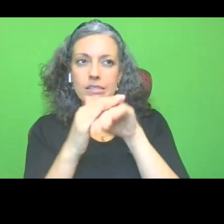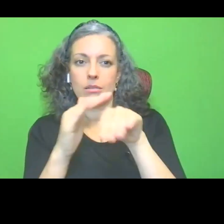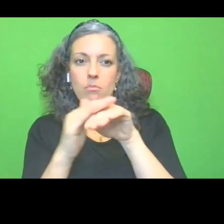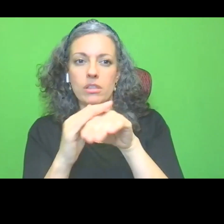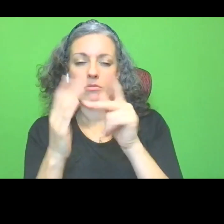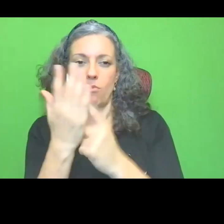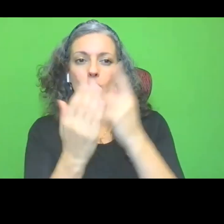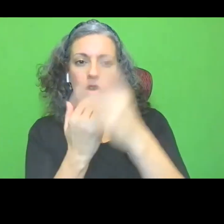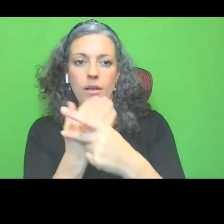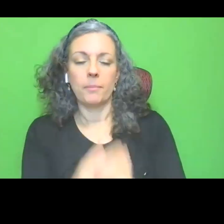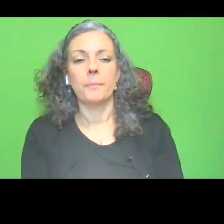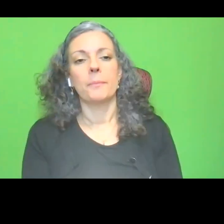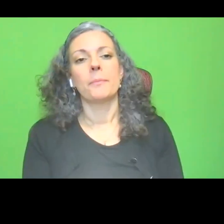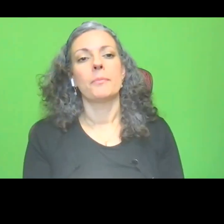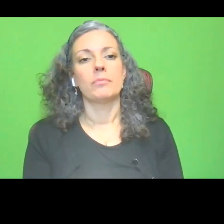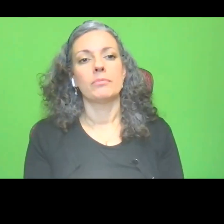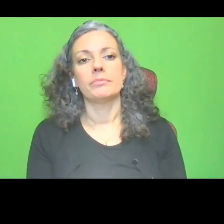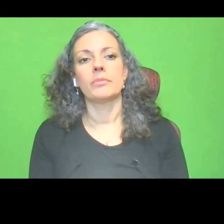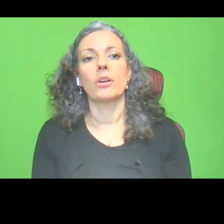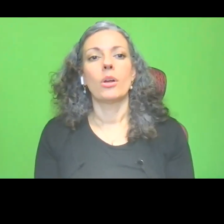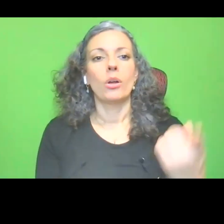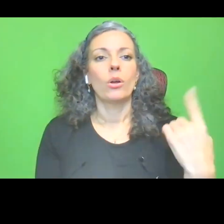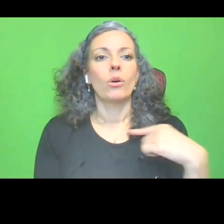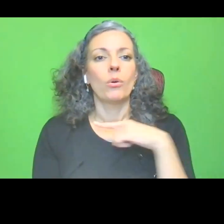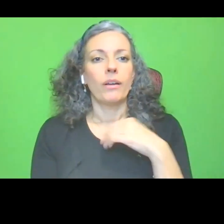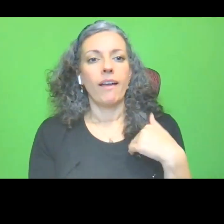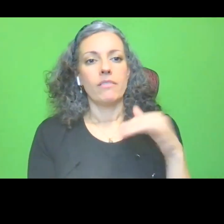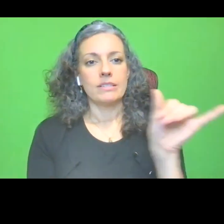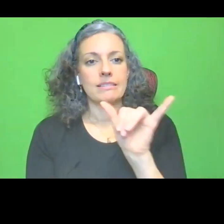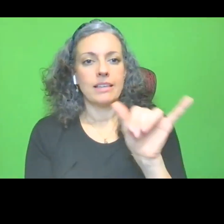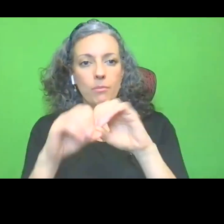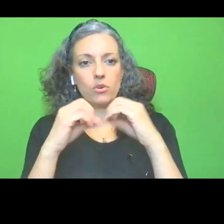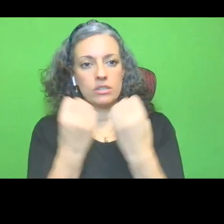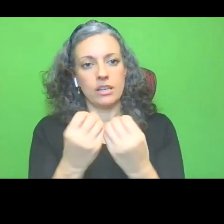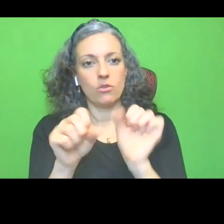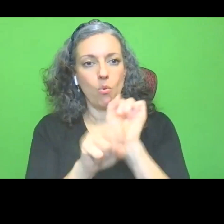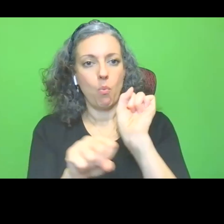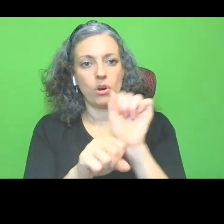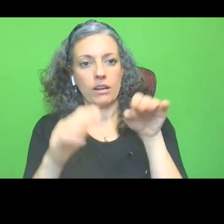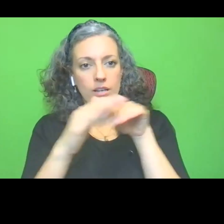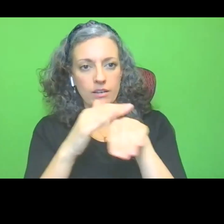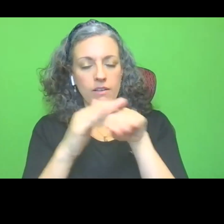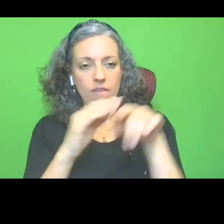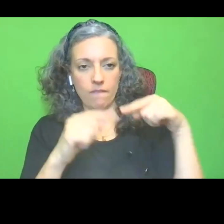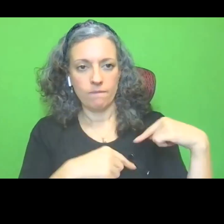Ruth says we benchmarked similar organizations have been working on their accessibility initiative for 25 years.